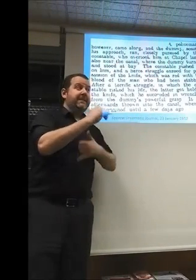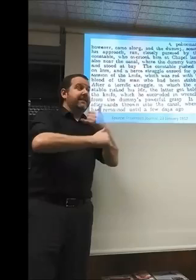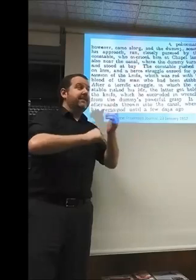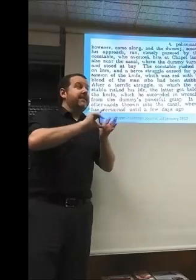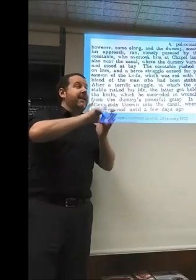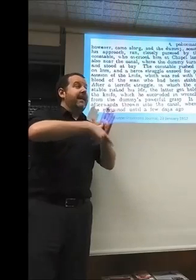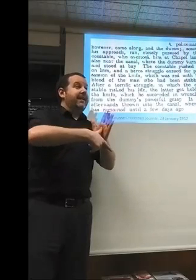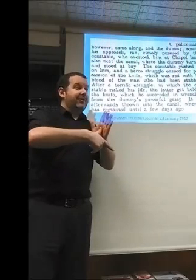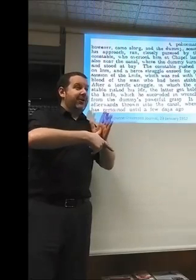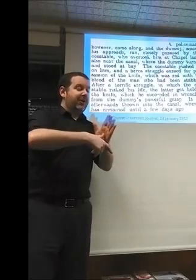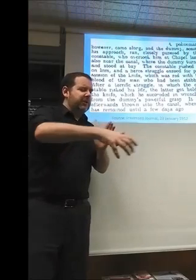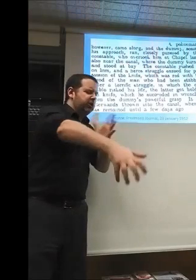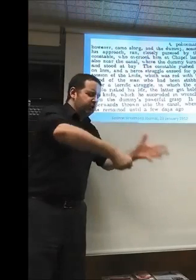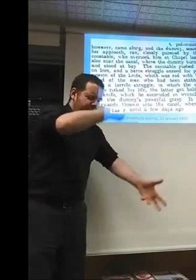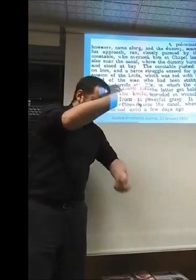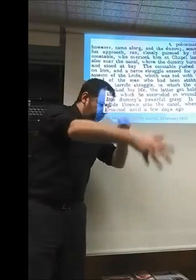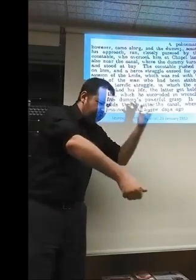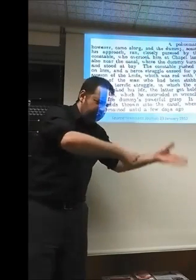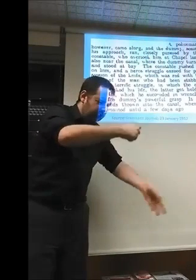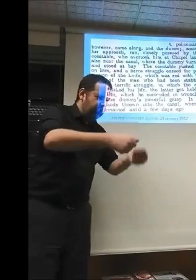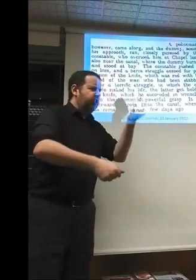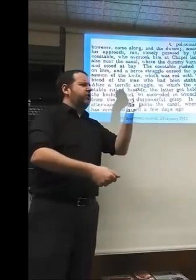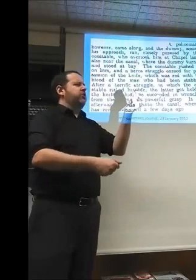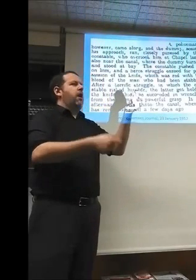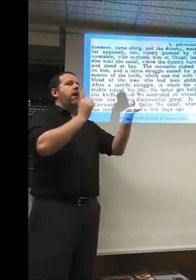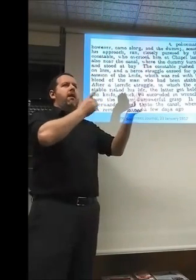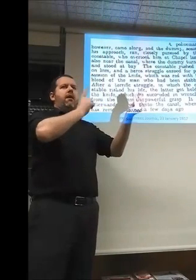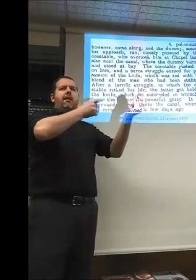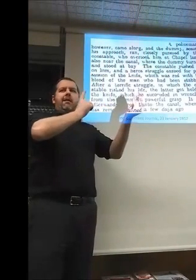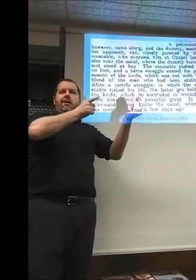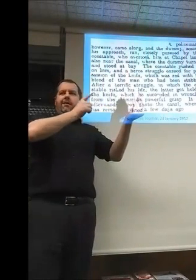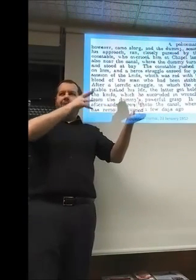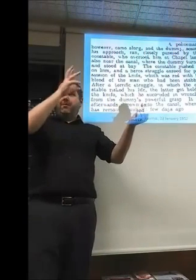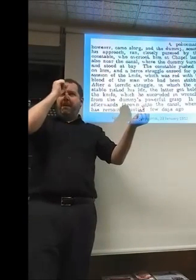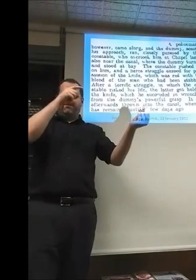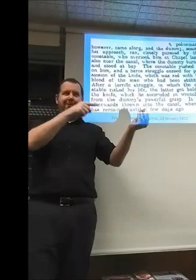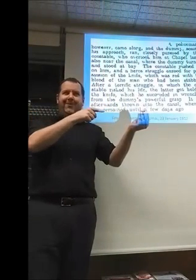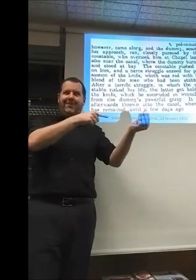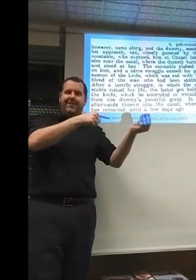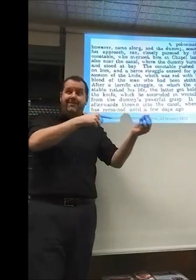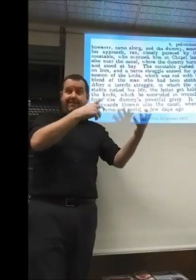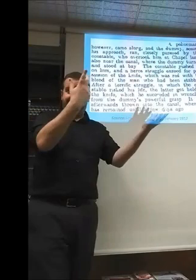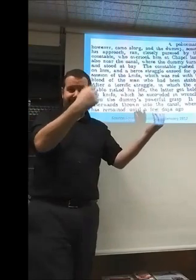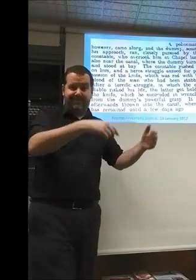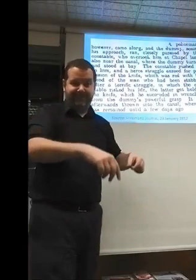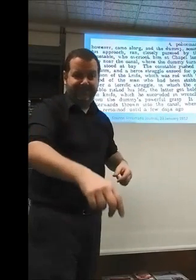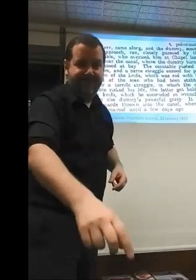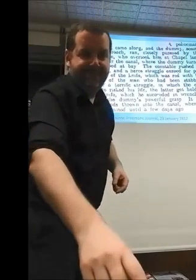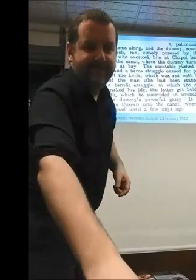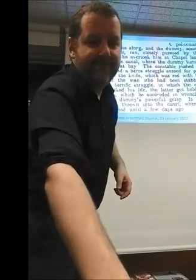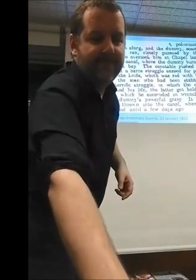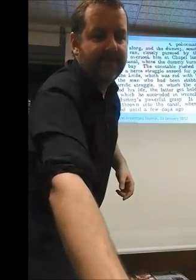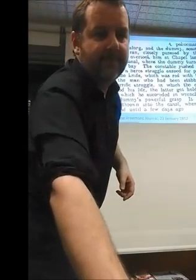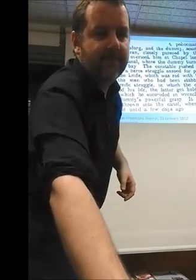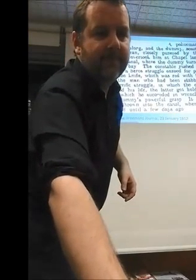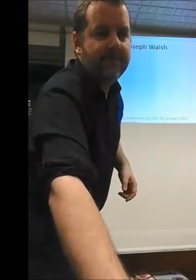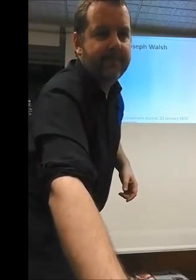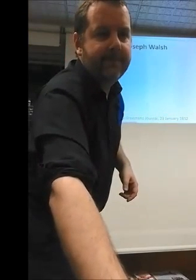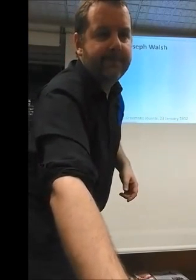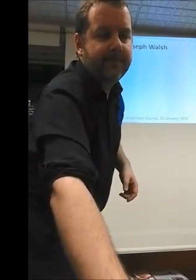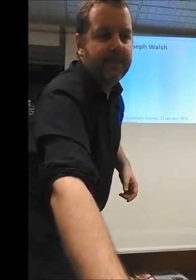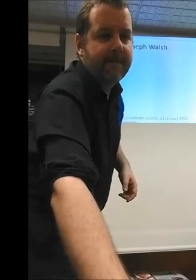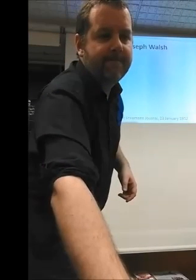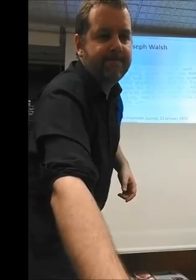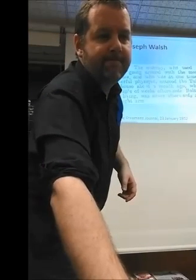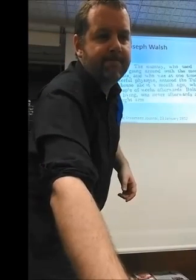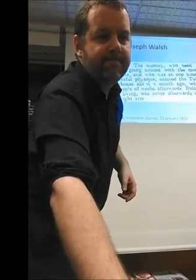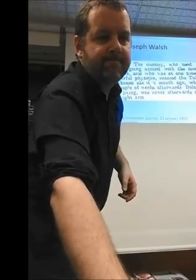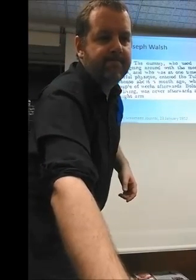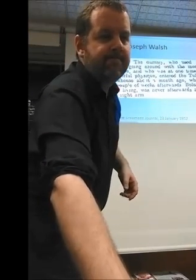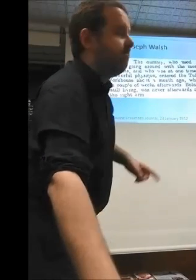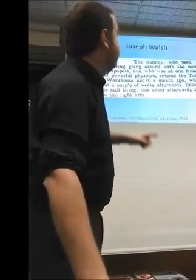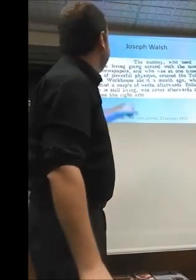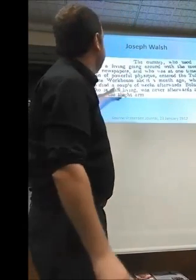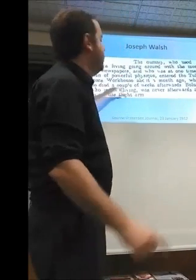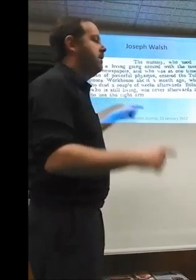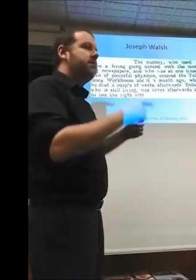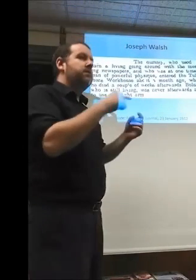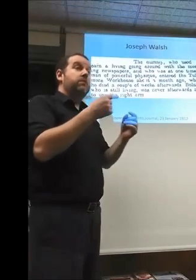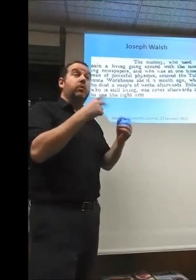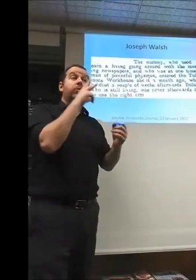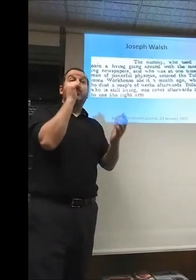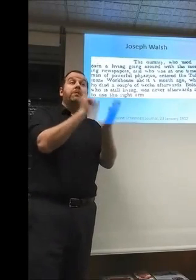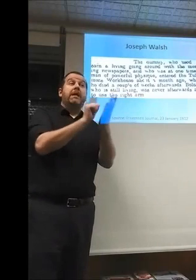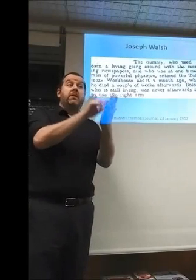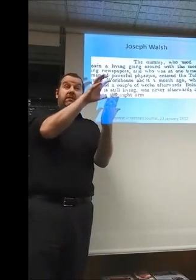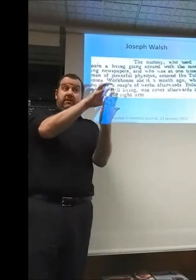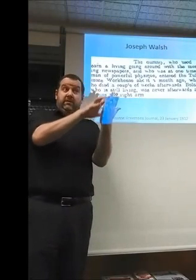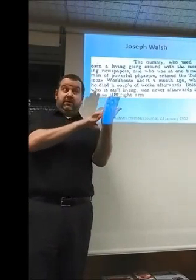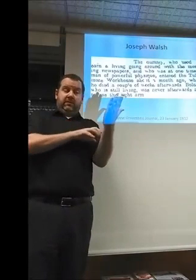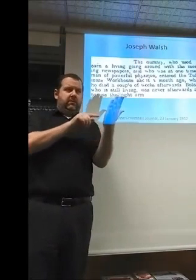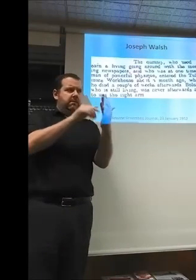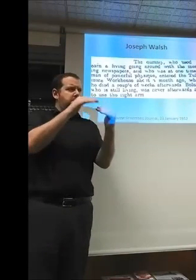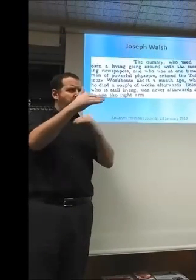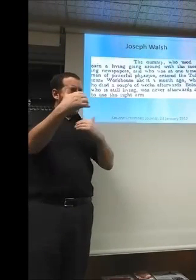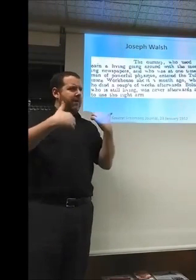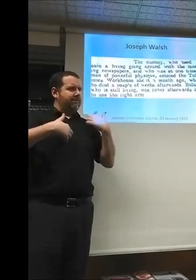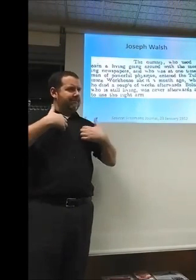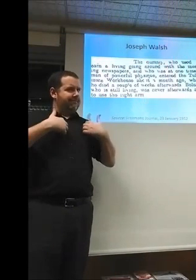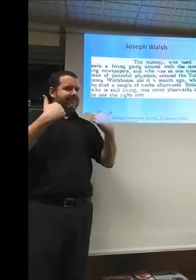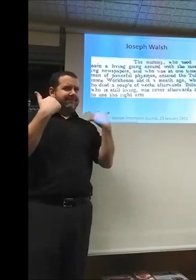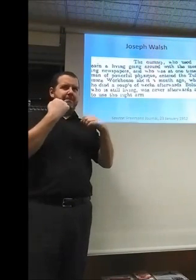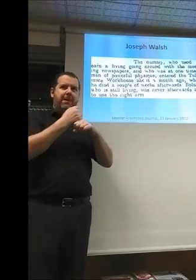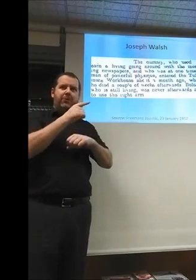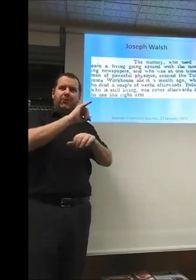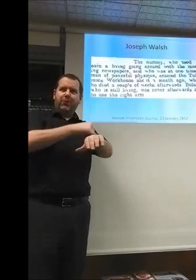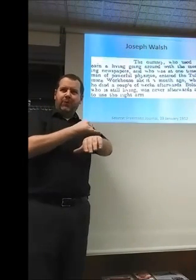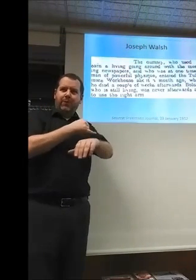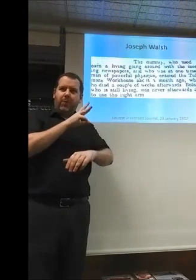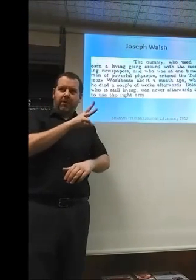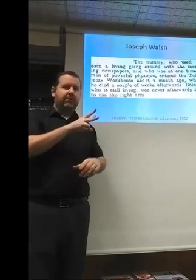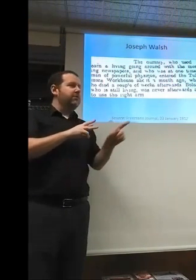and he tried to put this across to the judge so he could understand the situation- so he